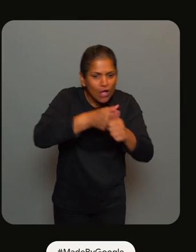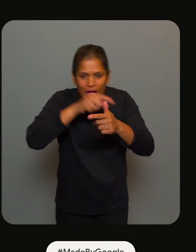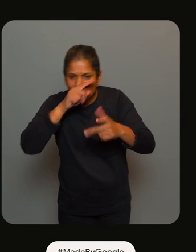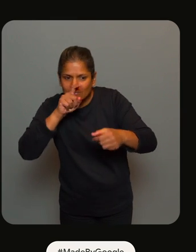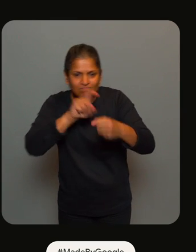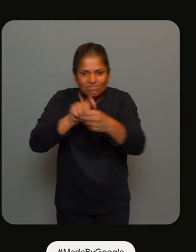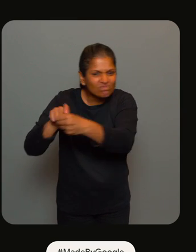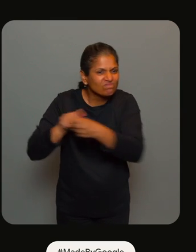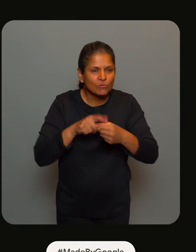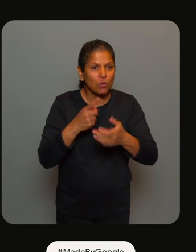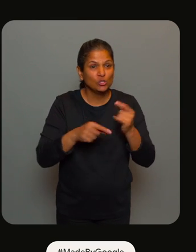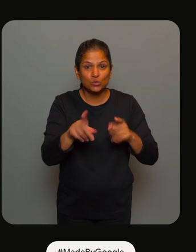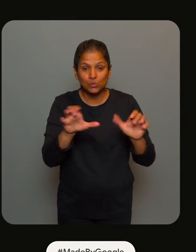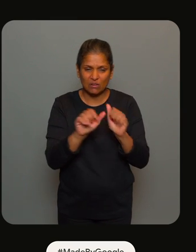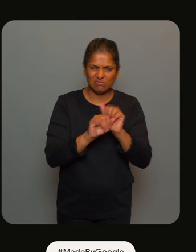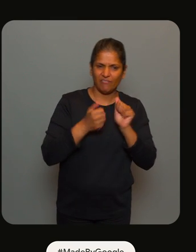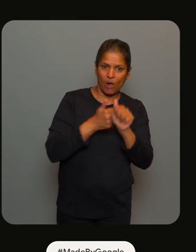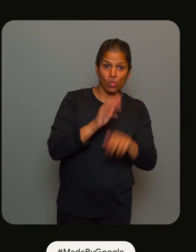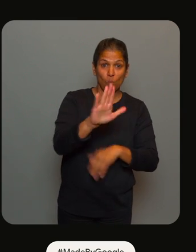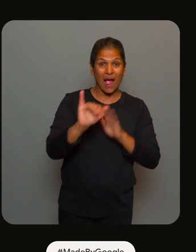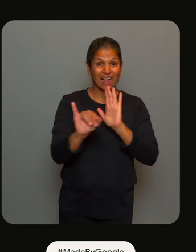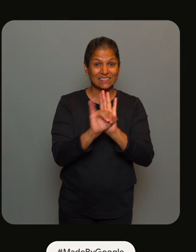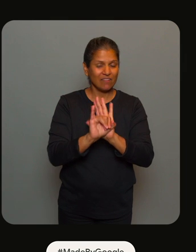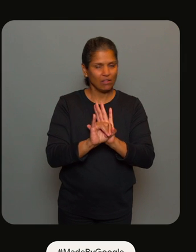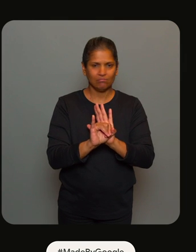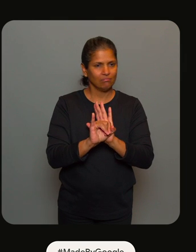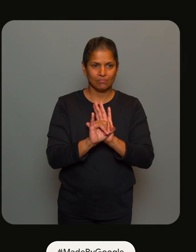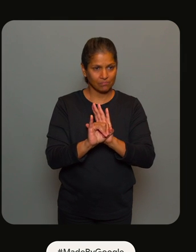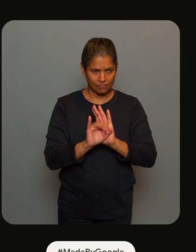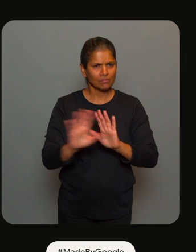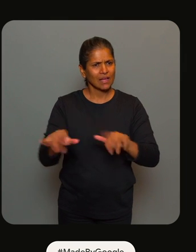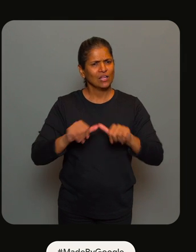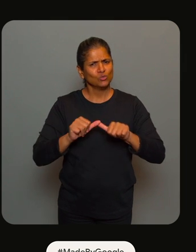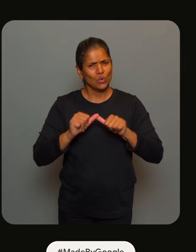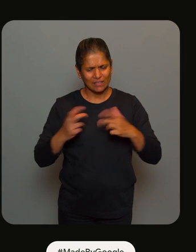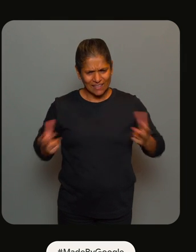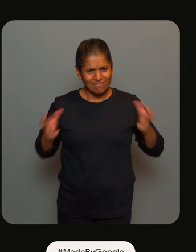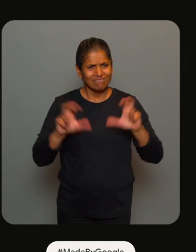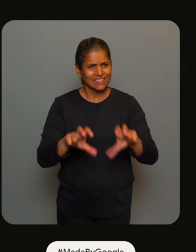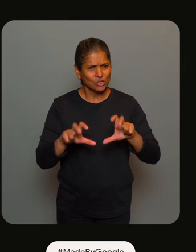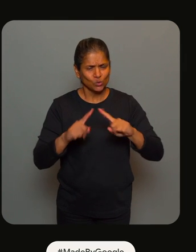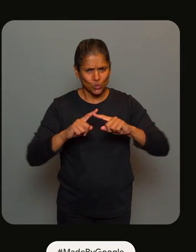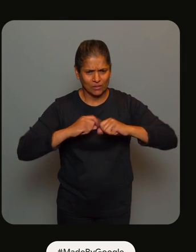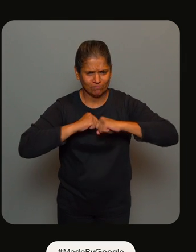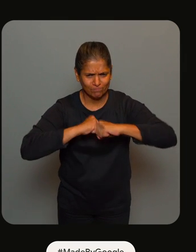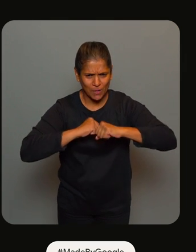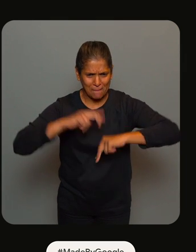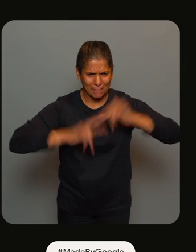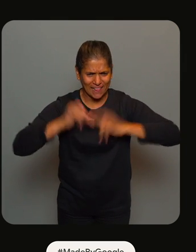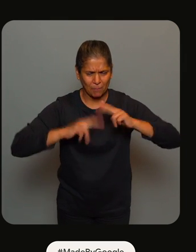With our continued investment in Protected Computing, I’m excited to see how we can deliver even more private experiences across